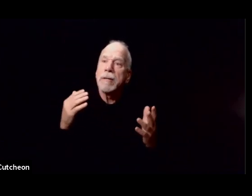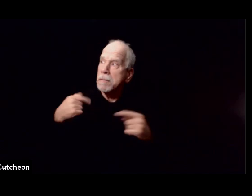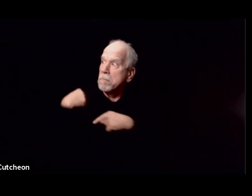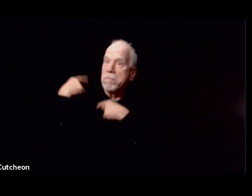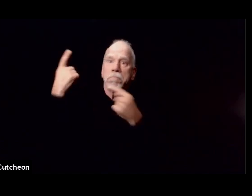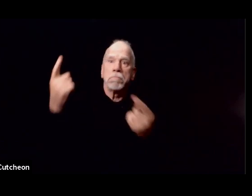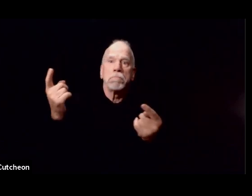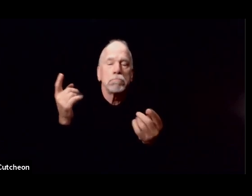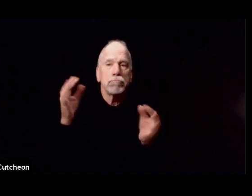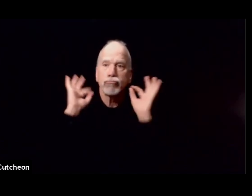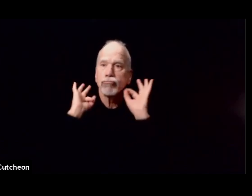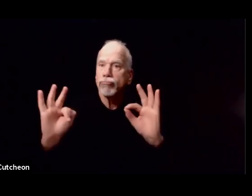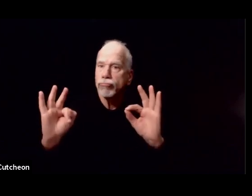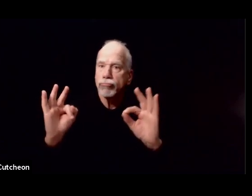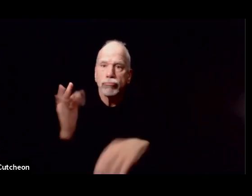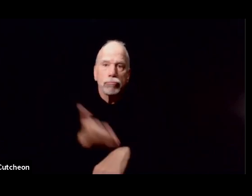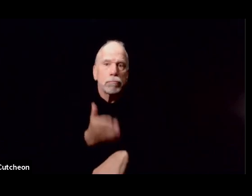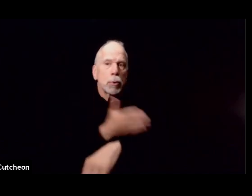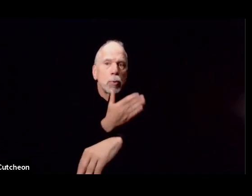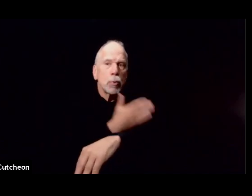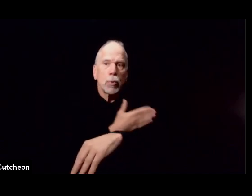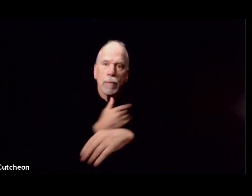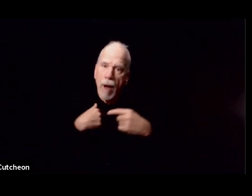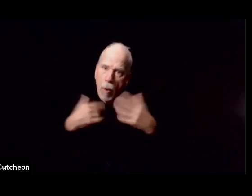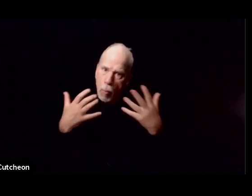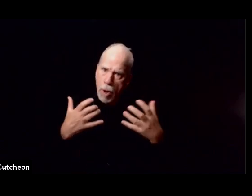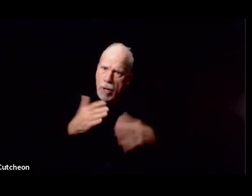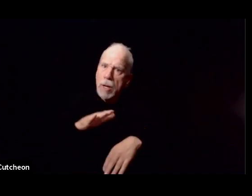to buy time to continue to learn continue to you know get more robust resources into